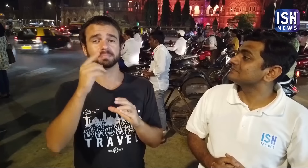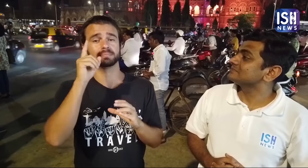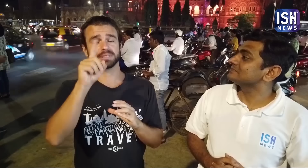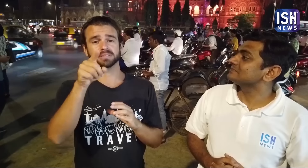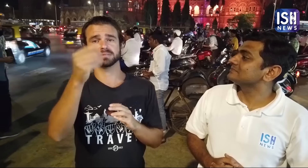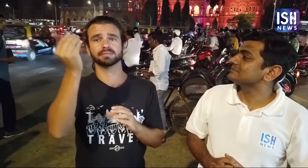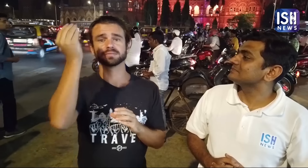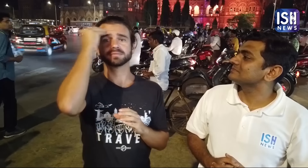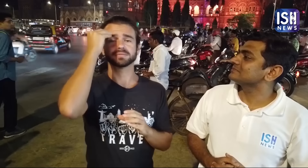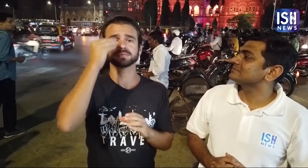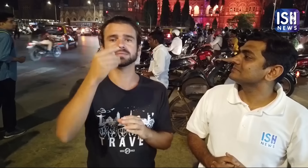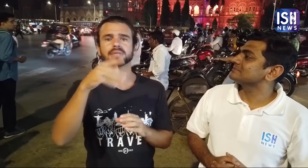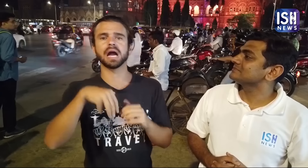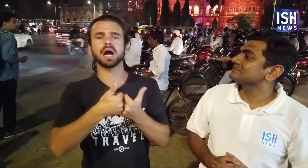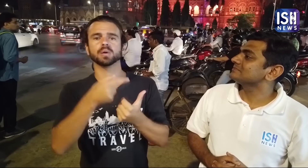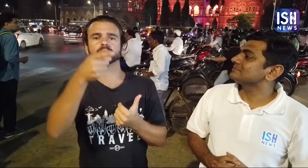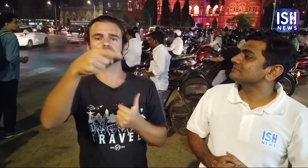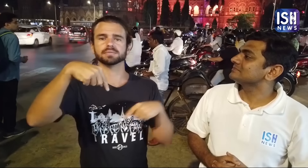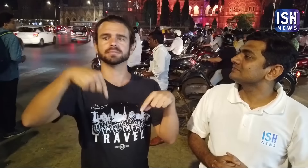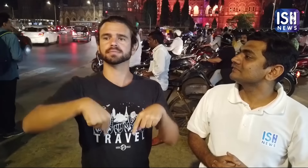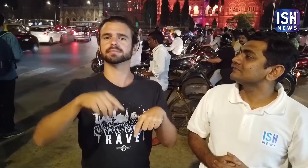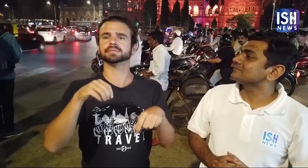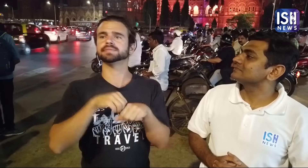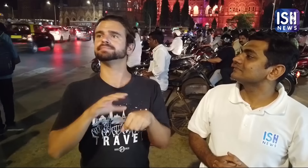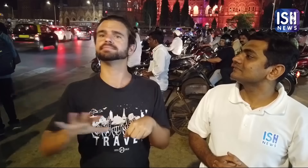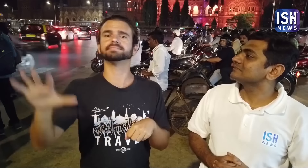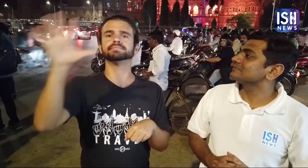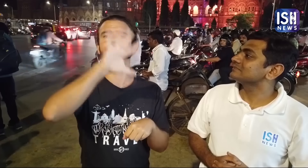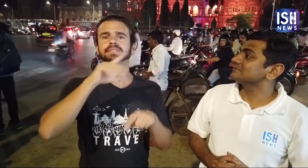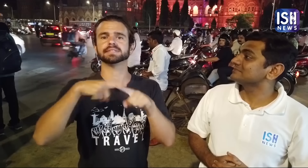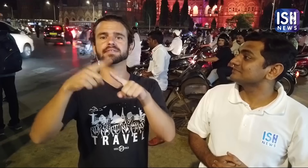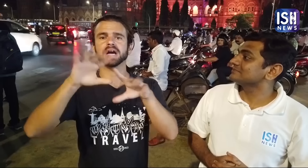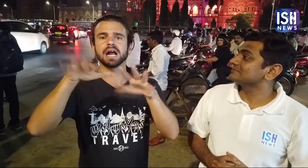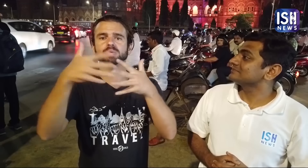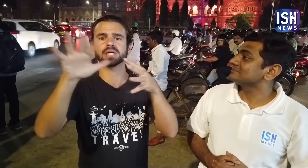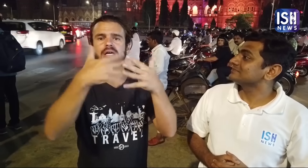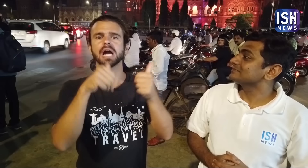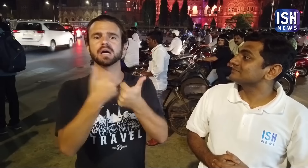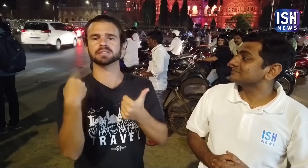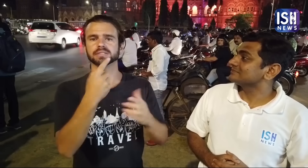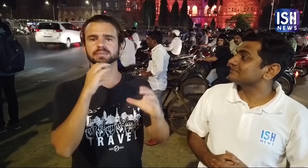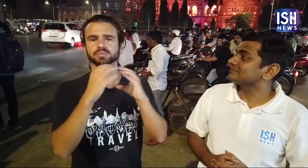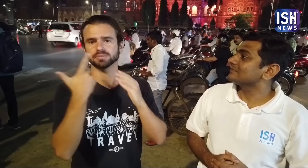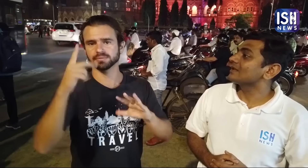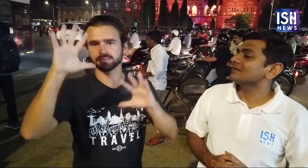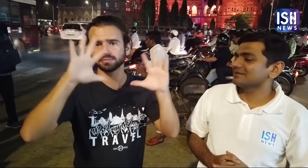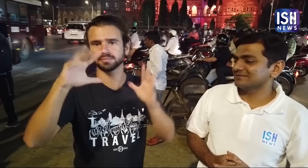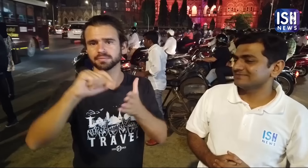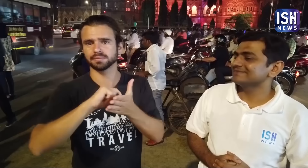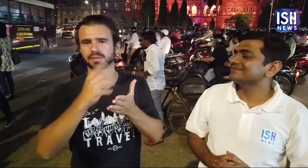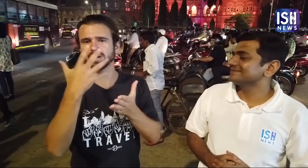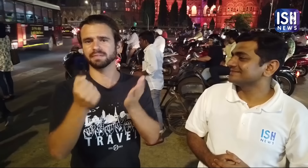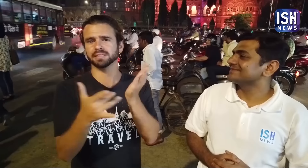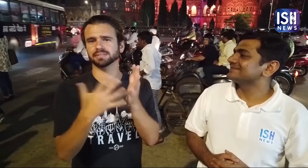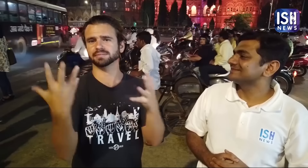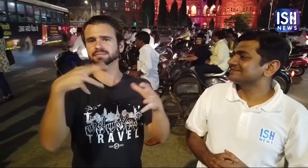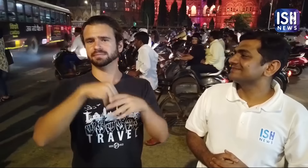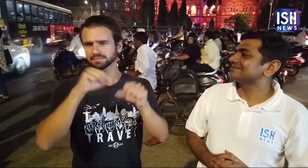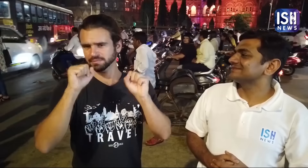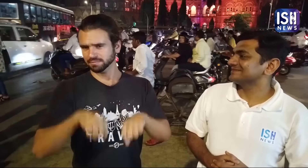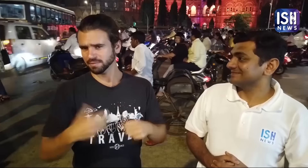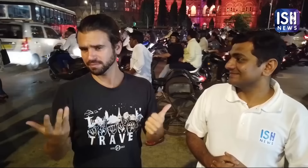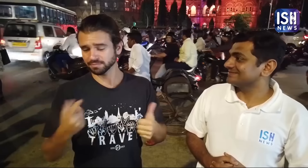You need to remember to learn to communicate using different languages, gestures, writing, technology and then everything is possible.